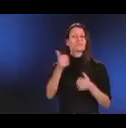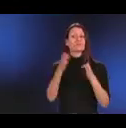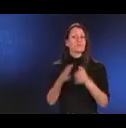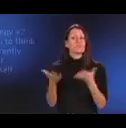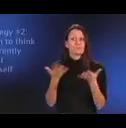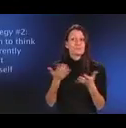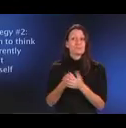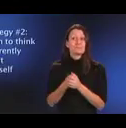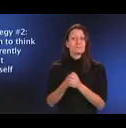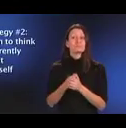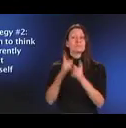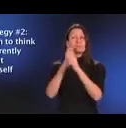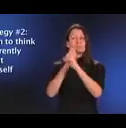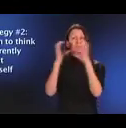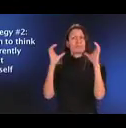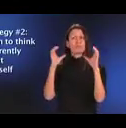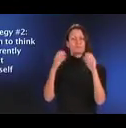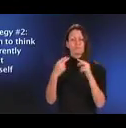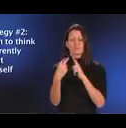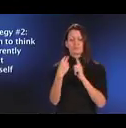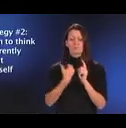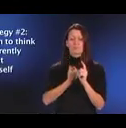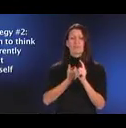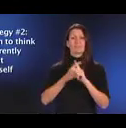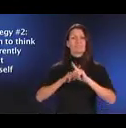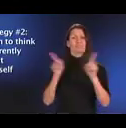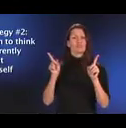Strategy #2: Learn to think differently about yourself.